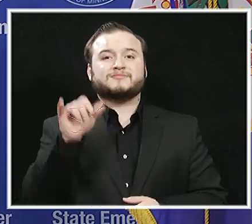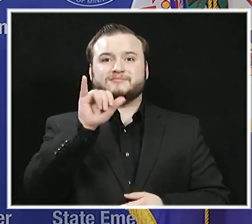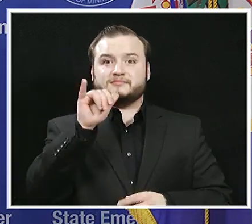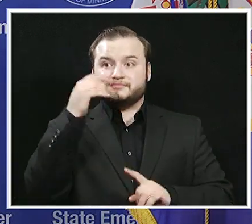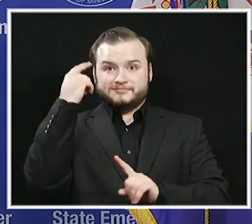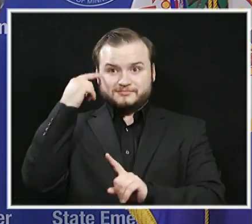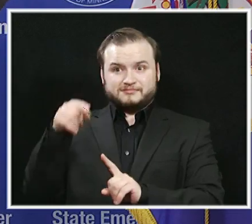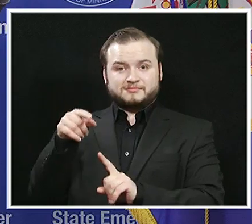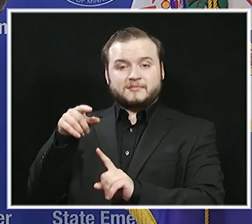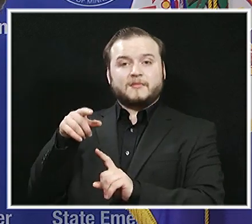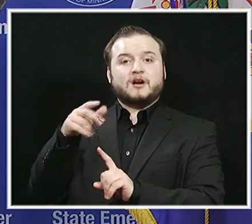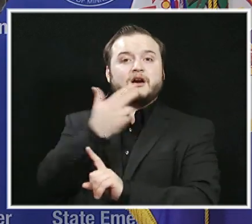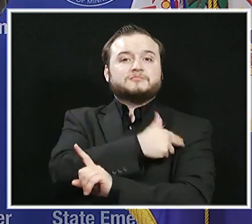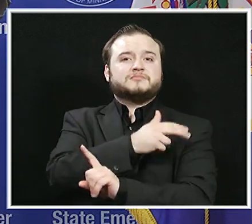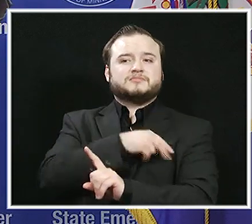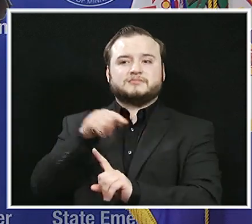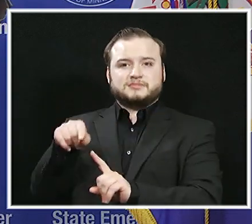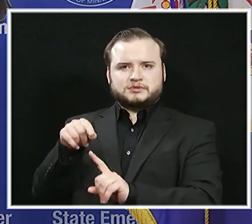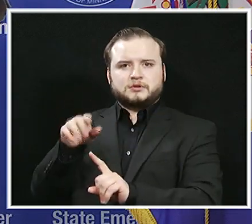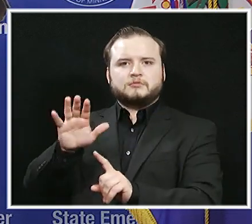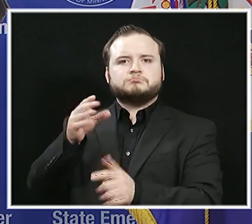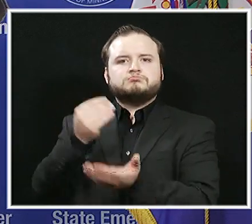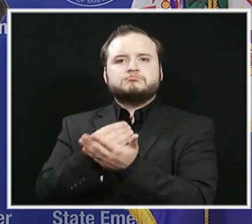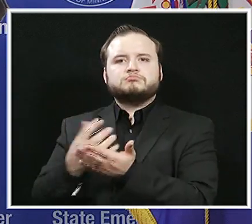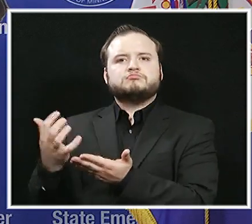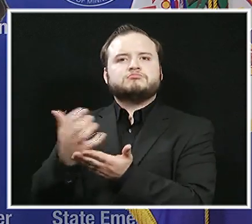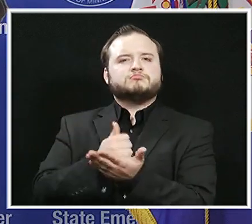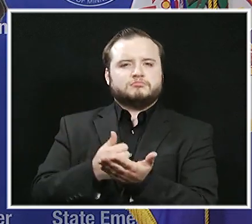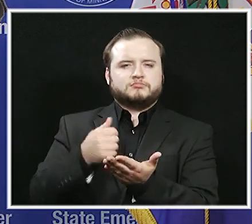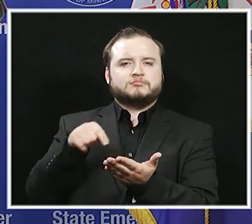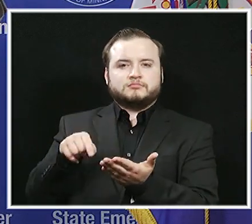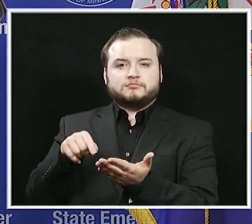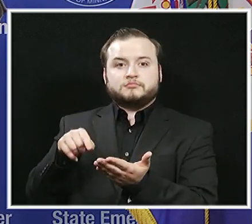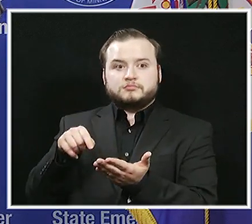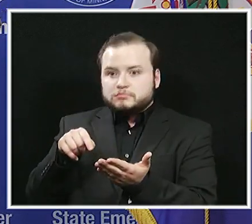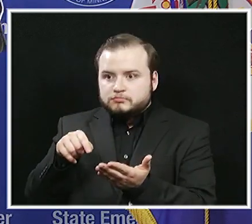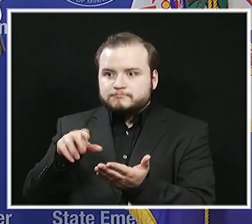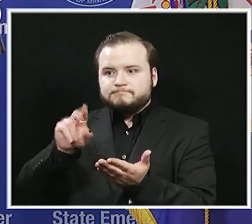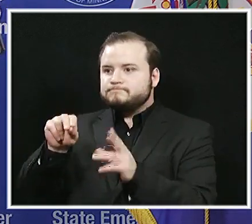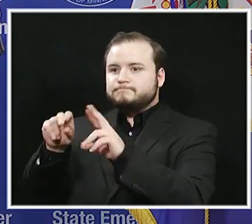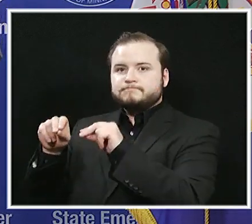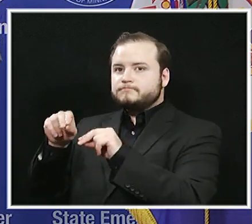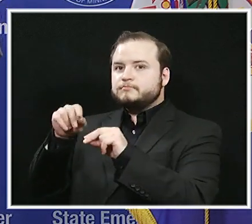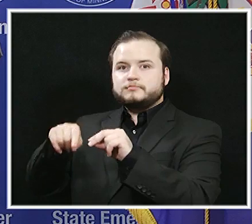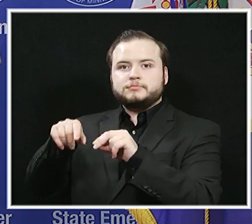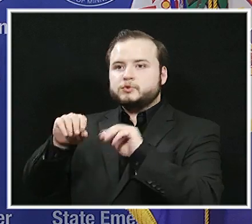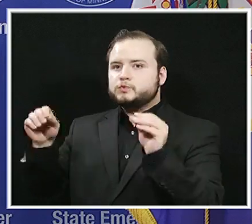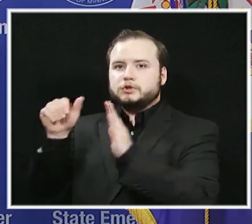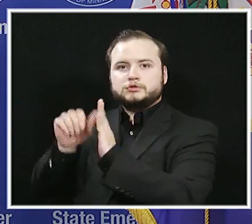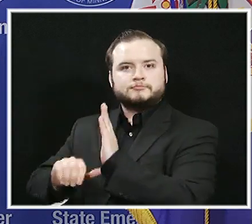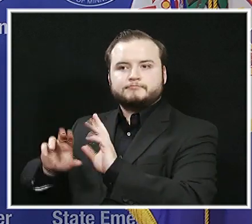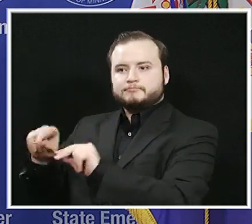Our hope is that allows those people to go back. It also has another effect, it starts to add revenues back to the hospitals, it starts to bring people who